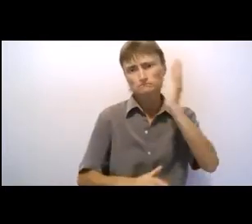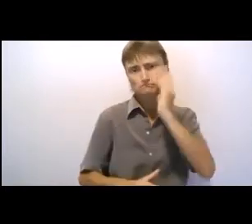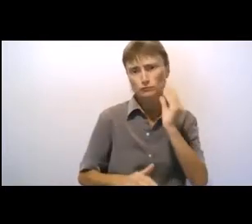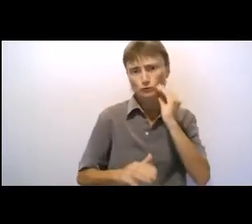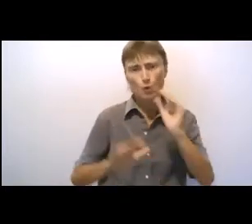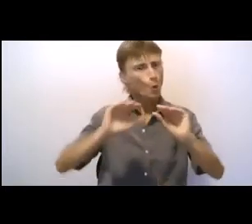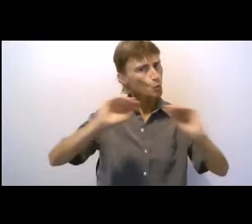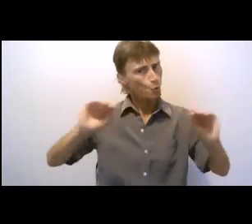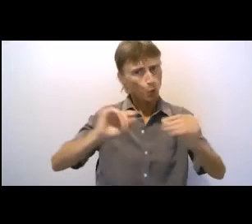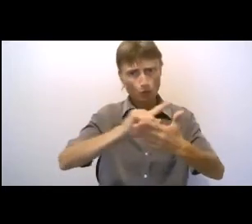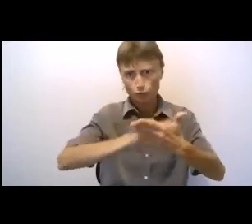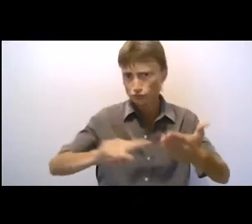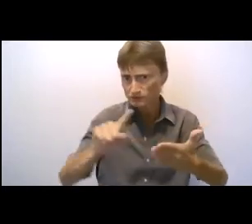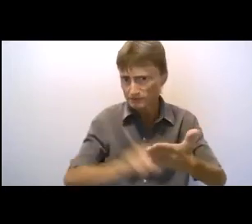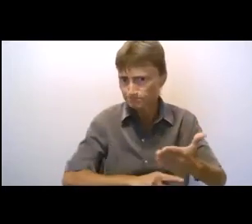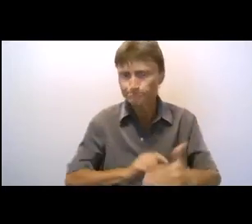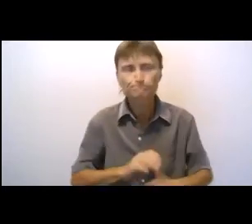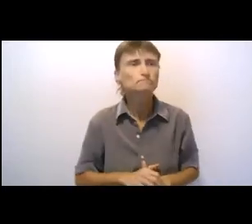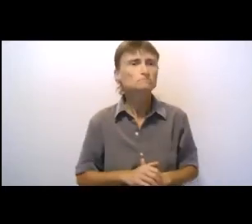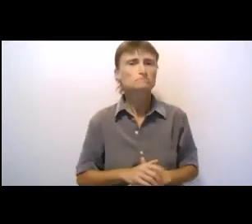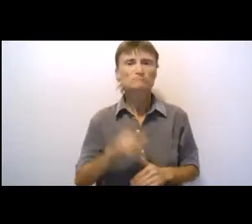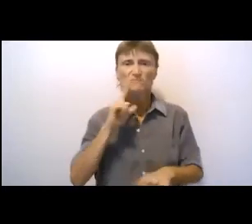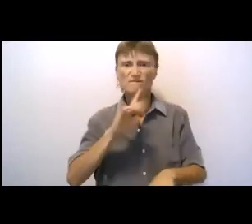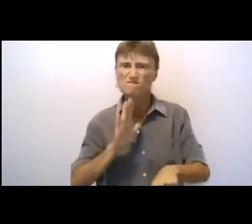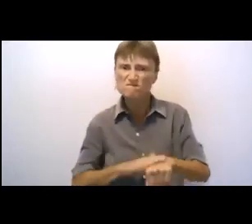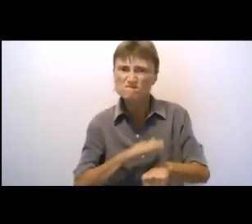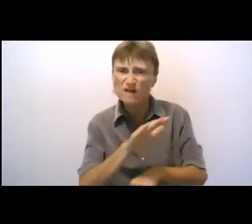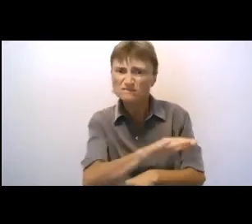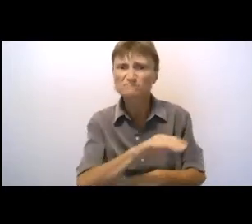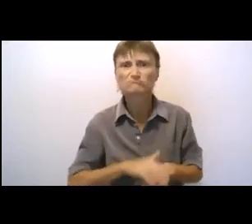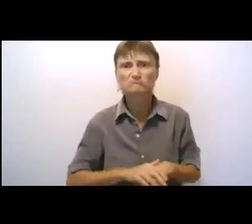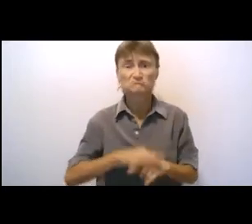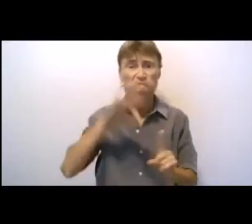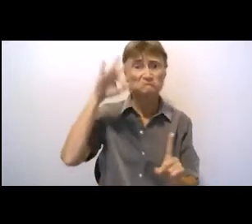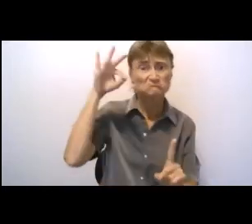need to agree with a perspective in order to understand it.